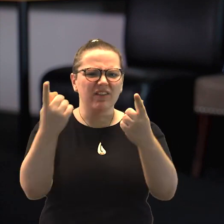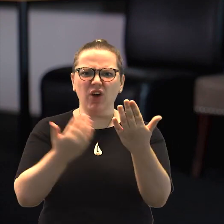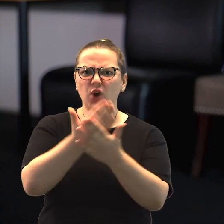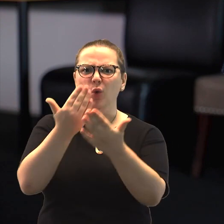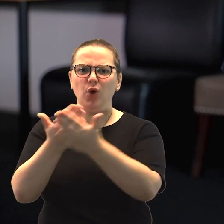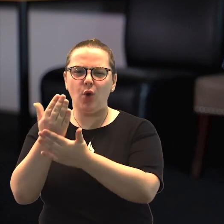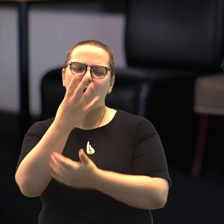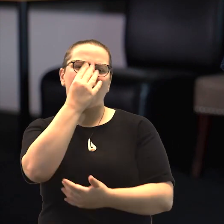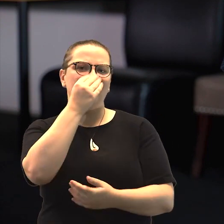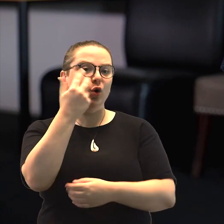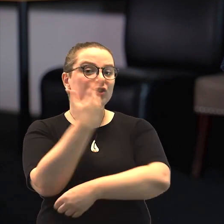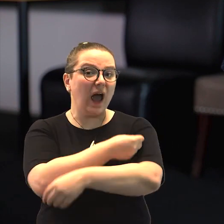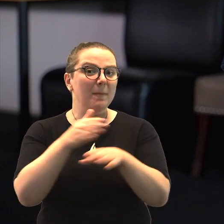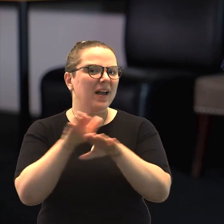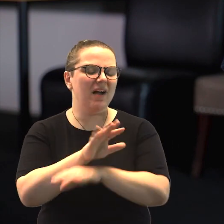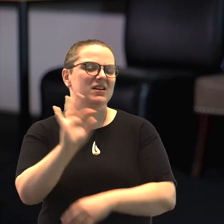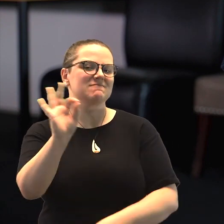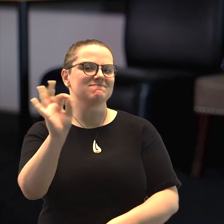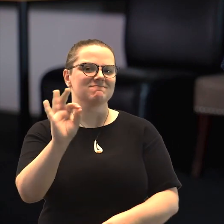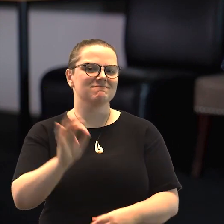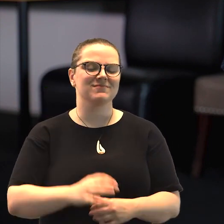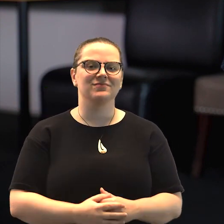is new that isn't covered by the flu vaccine.